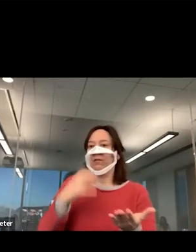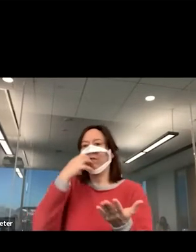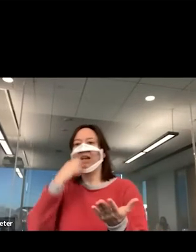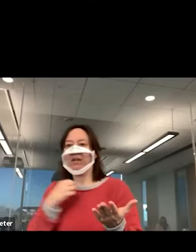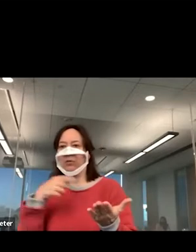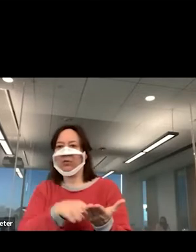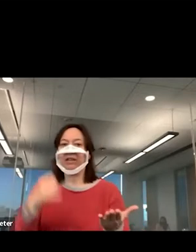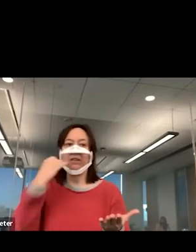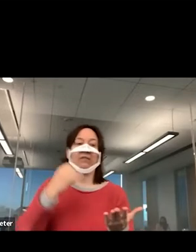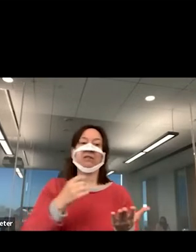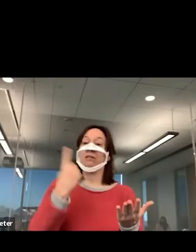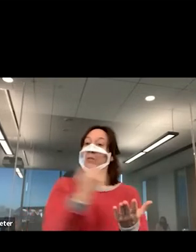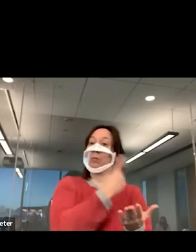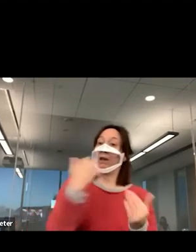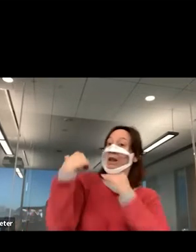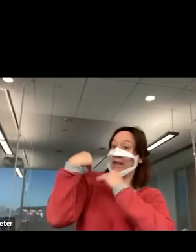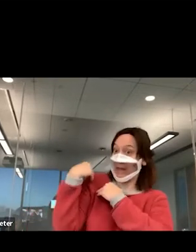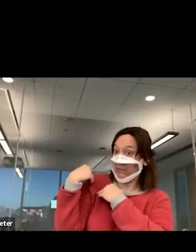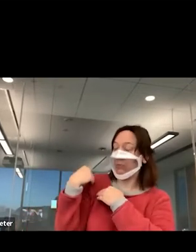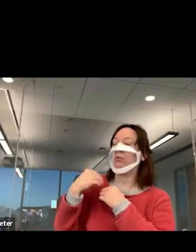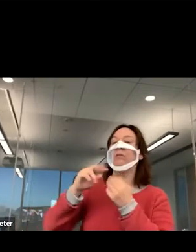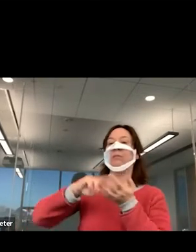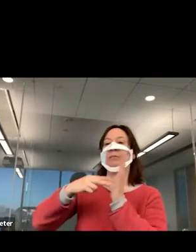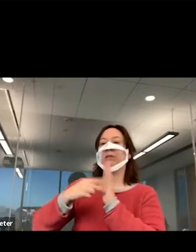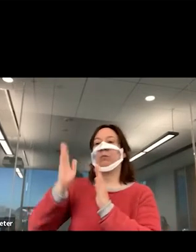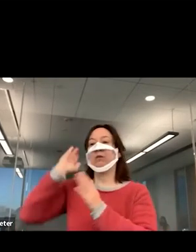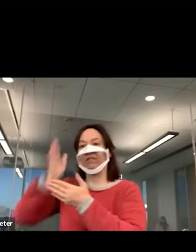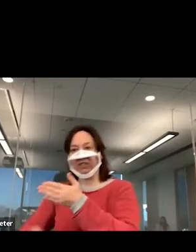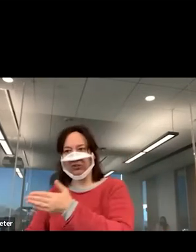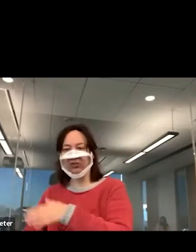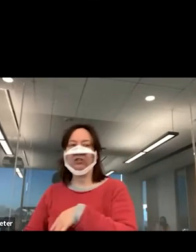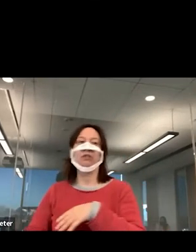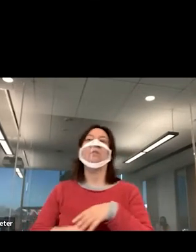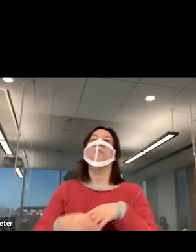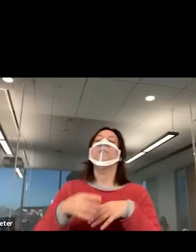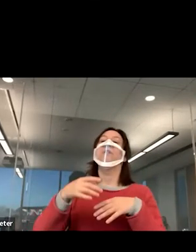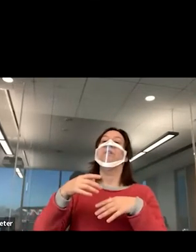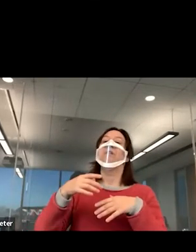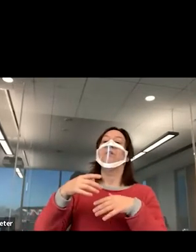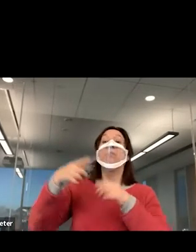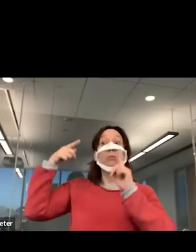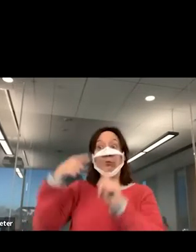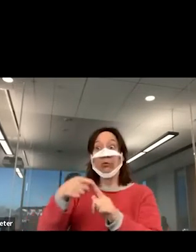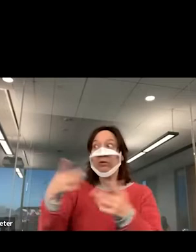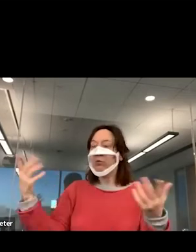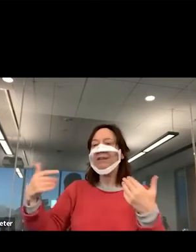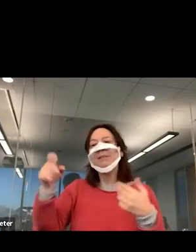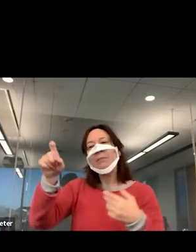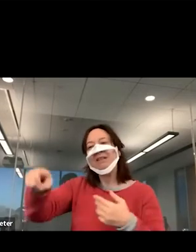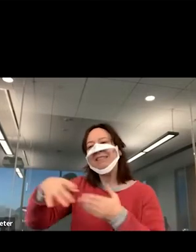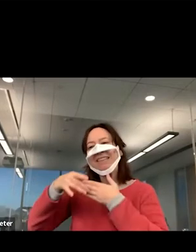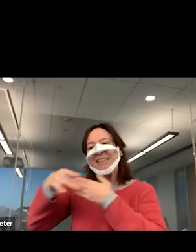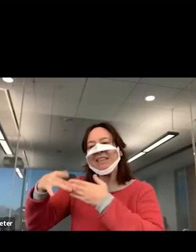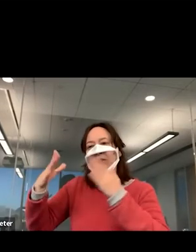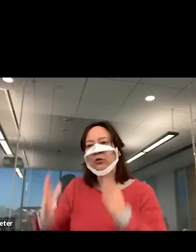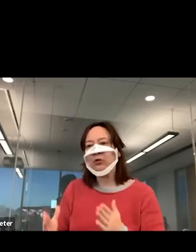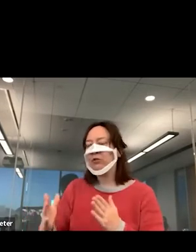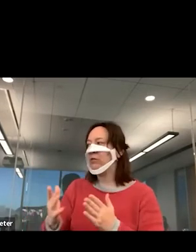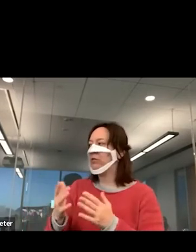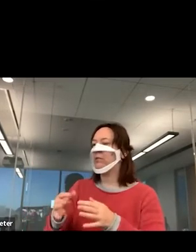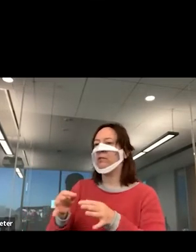and that that leads to leadership there has to be leadership when it comes to diversity inclusion